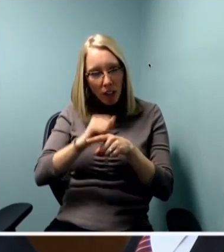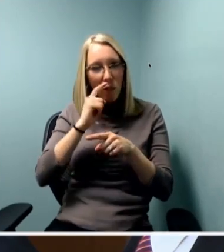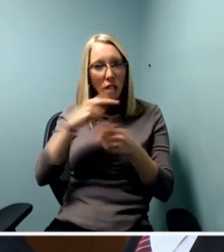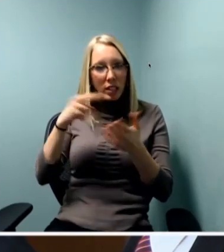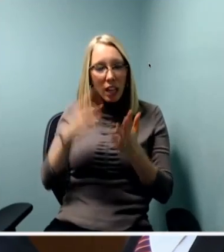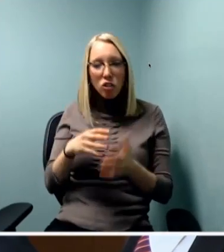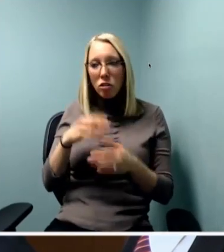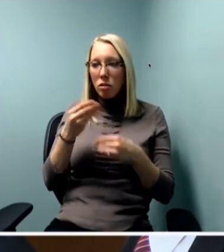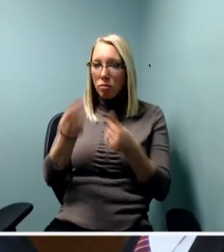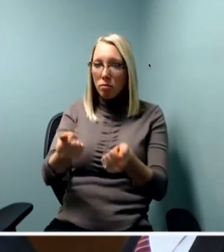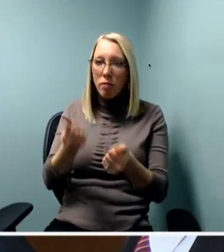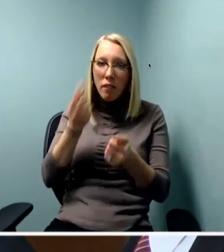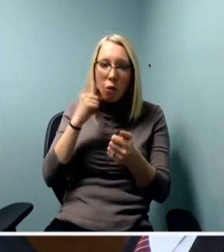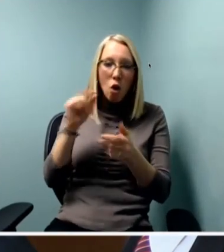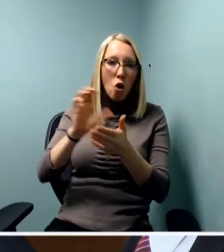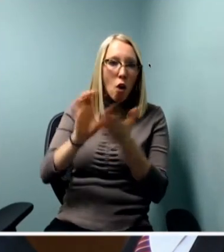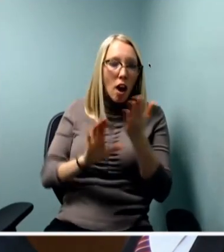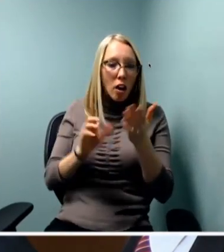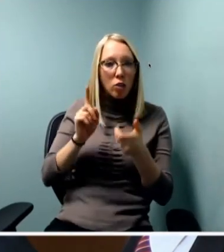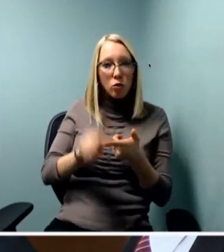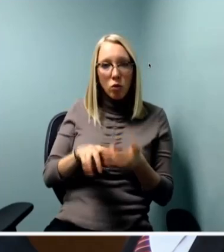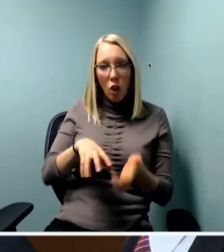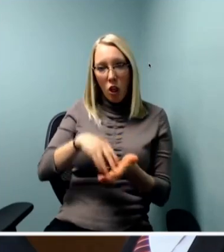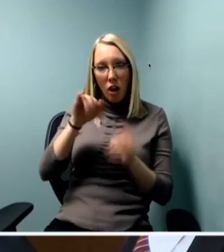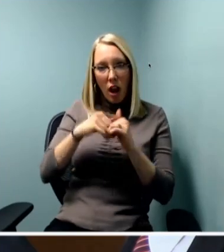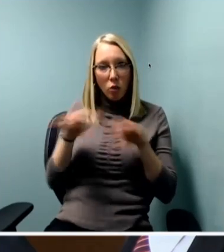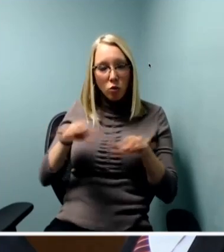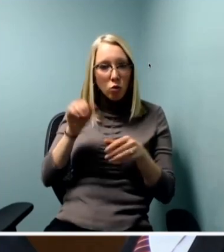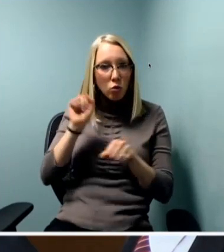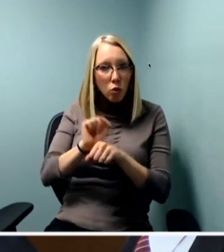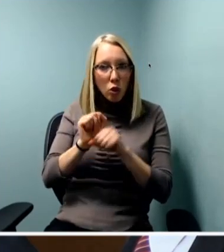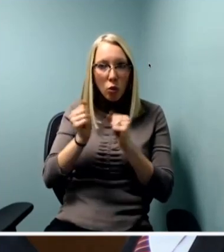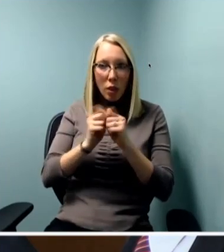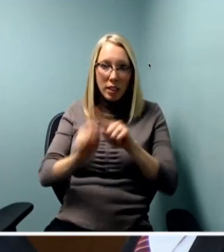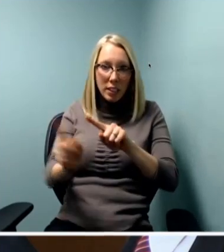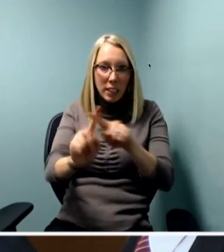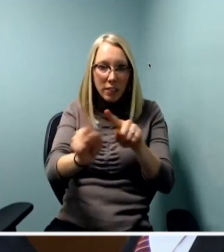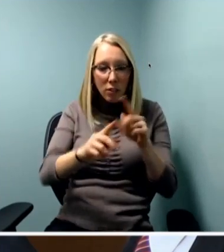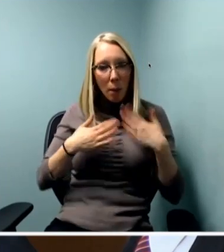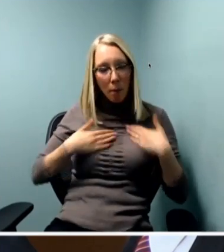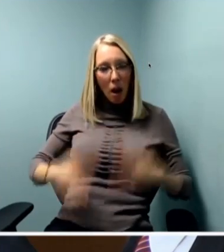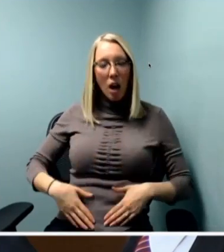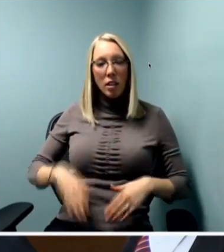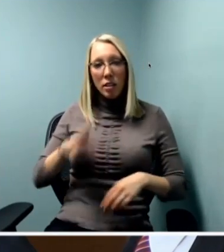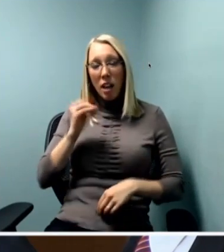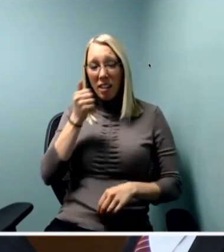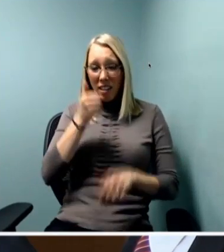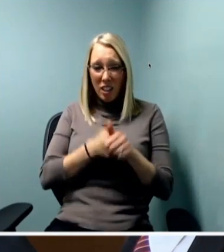with these incredible different bodies. And in every one of the disciplines we have to do better.